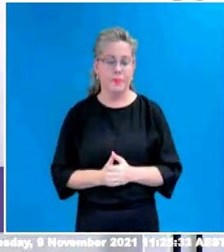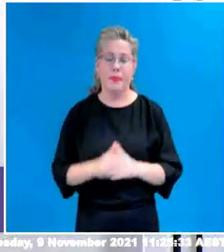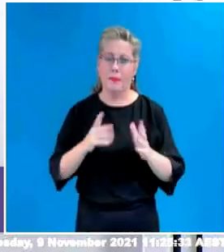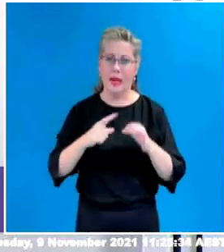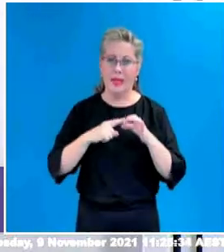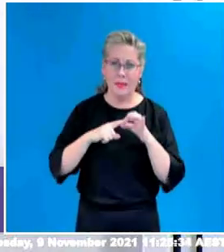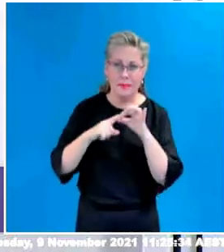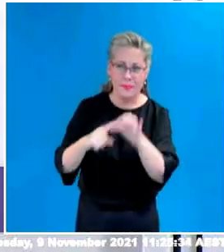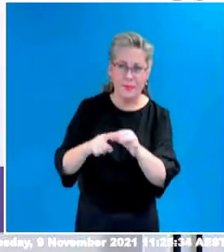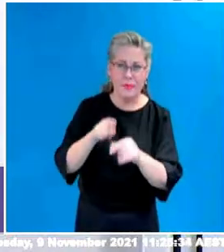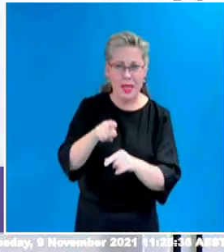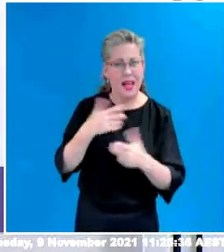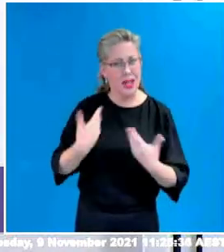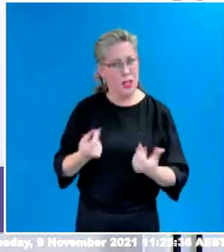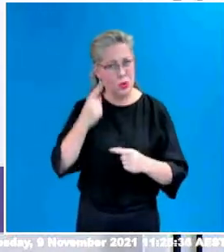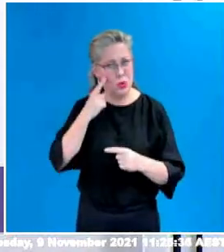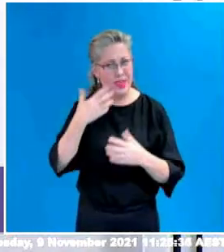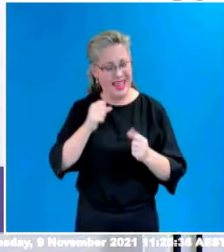practices in Australia?